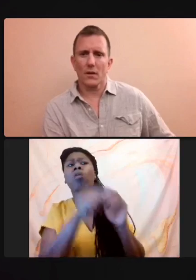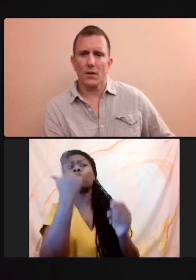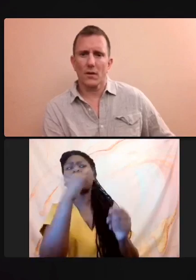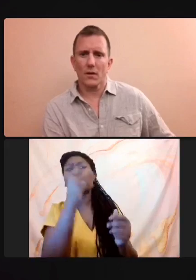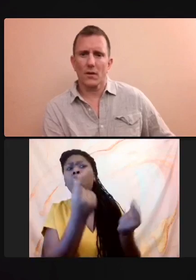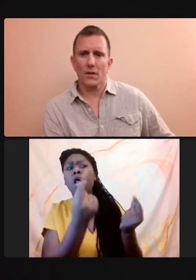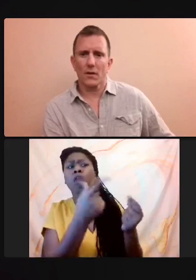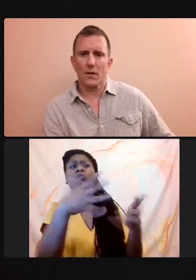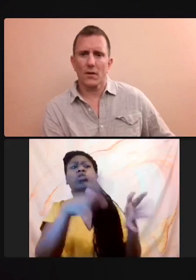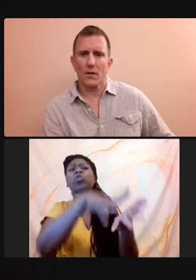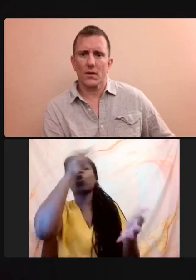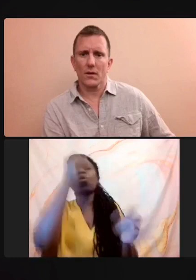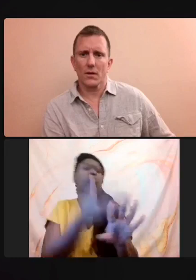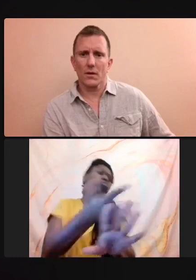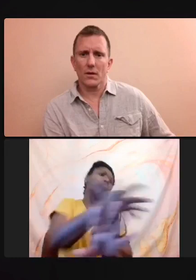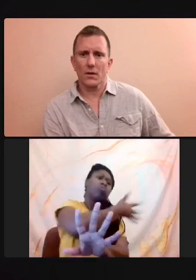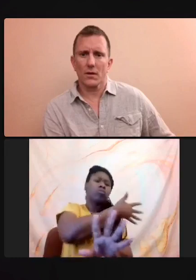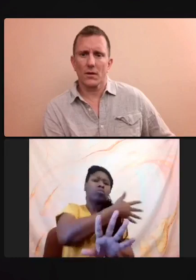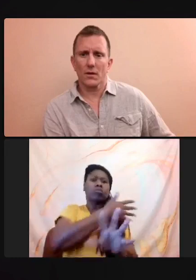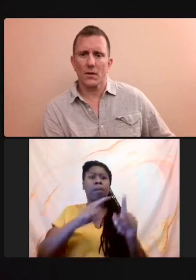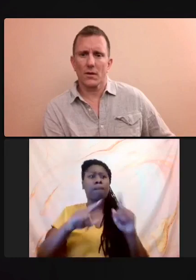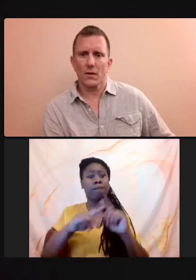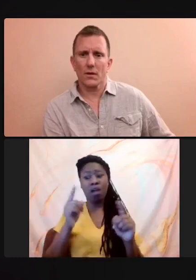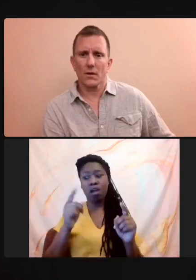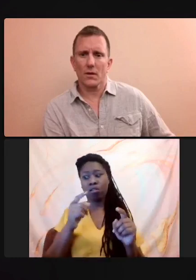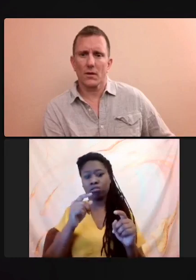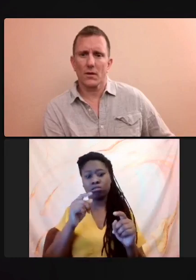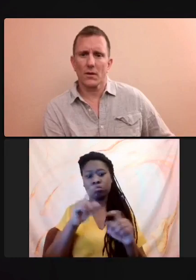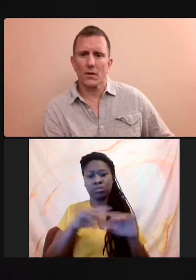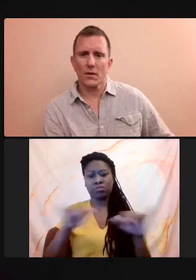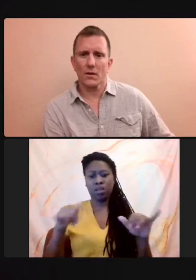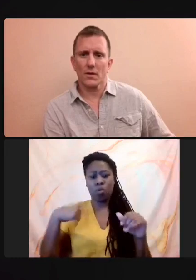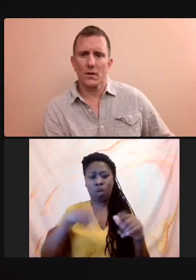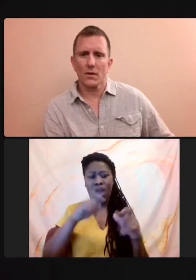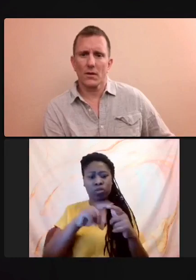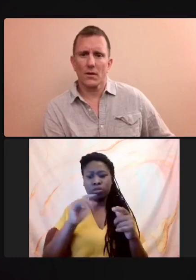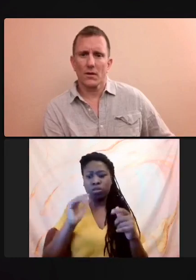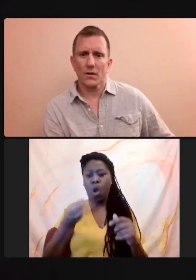right, a deaf person already feels like they're their target. They're criticized often.